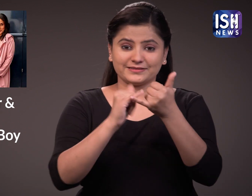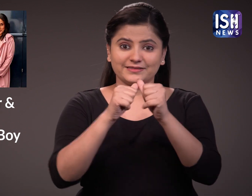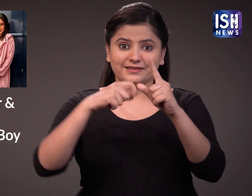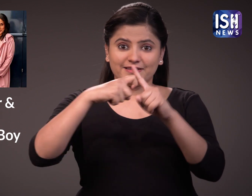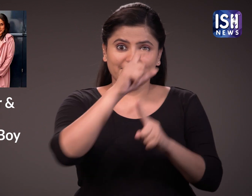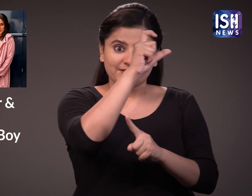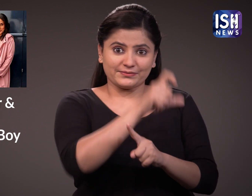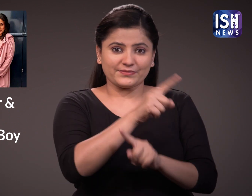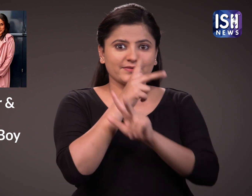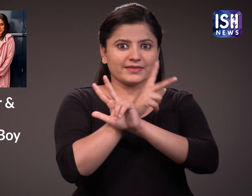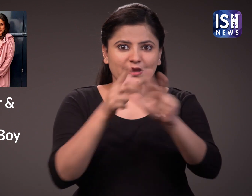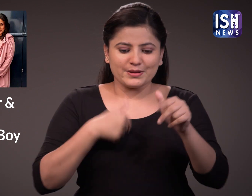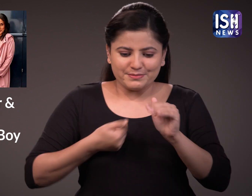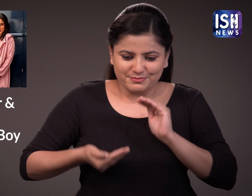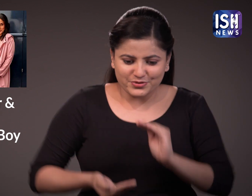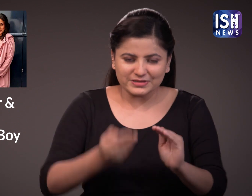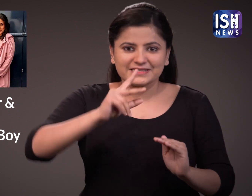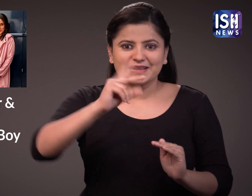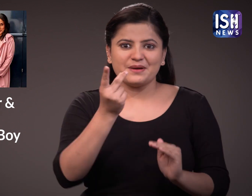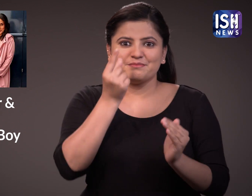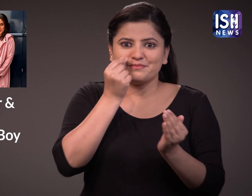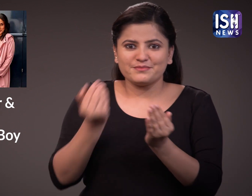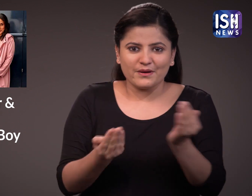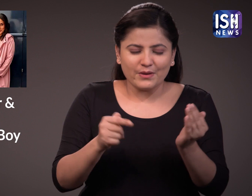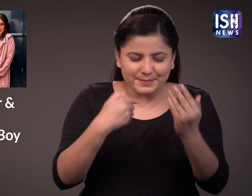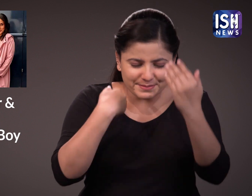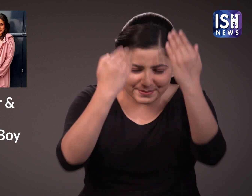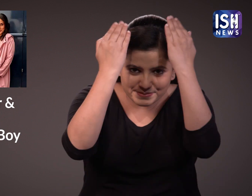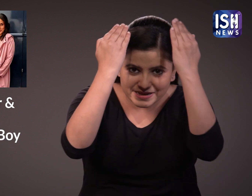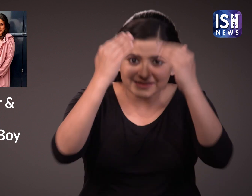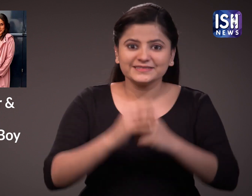Saif Ali Khan has said that "We have been blessed with a baby boy.